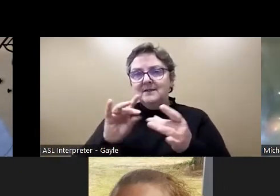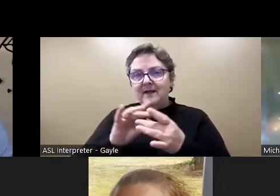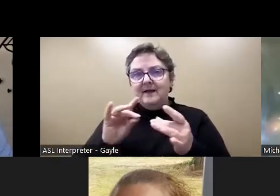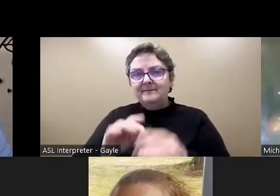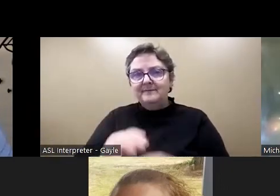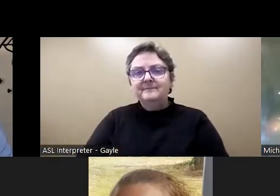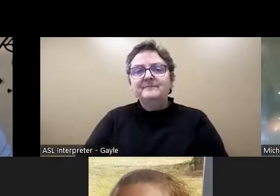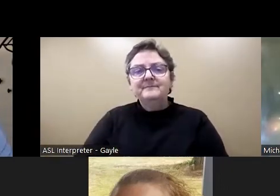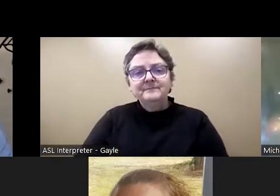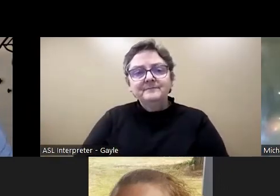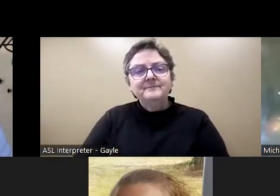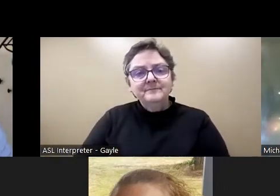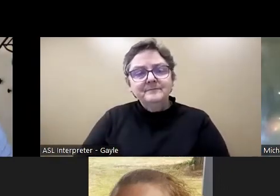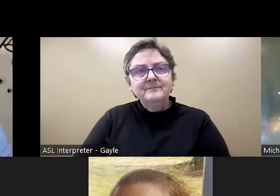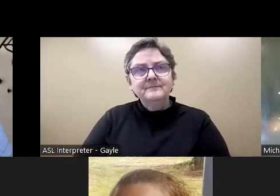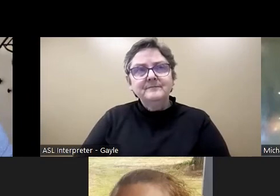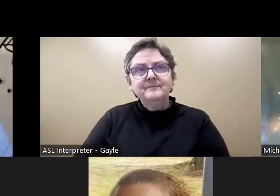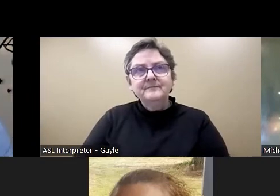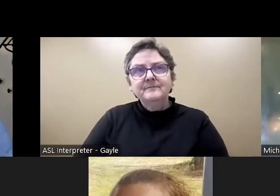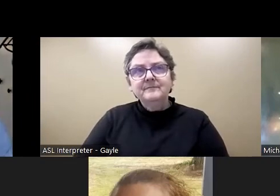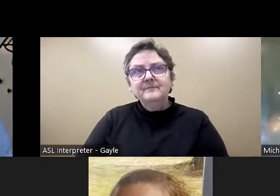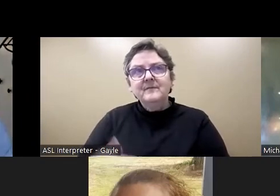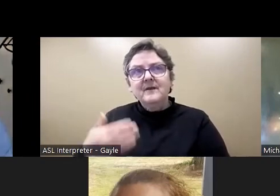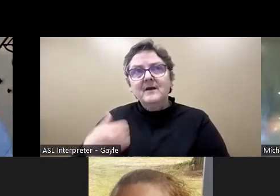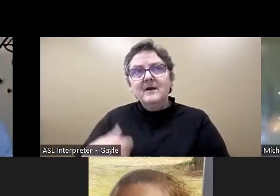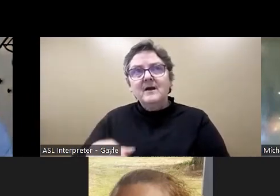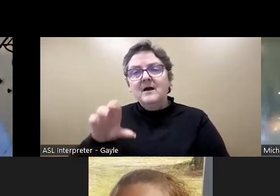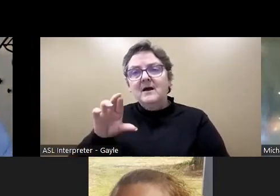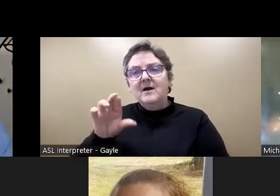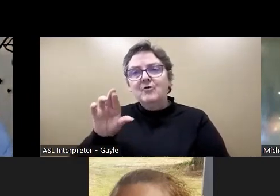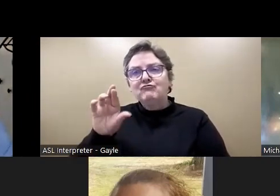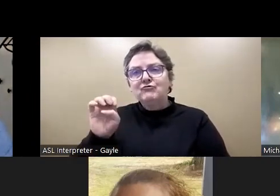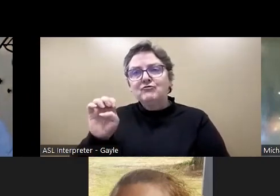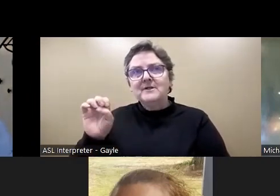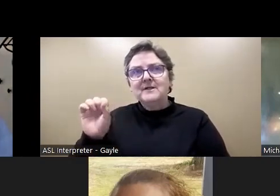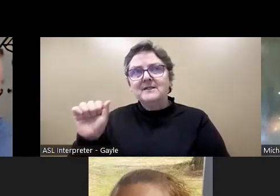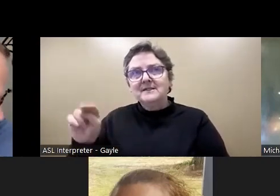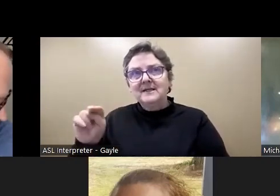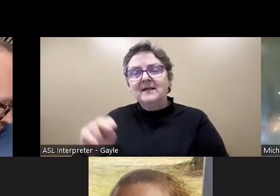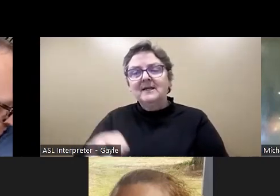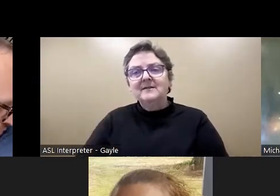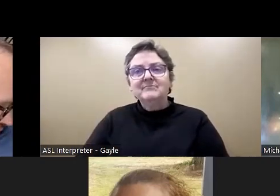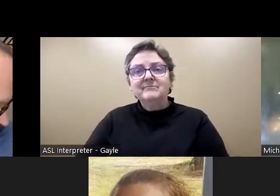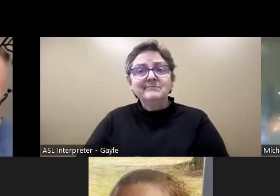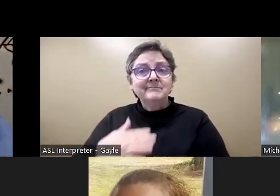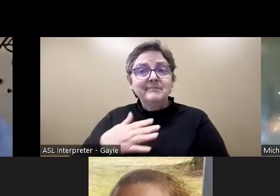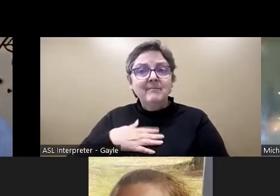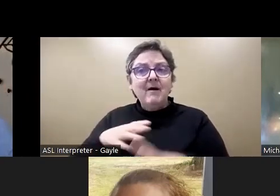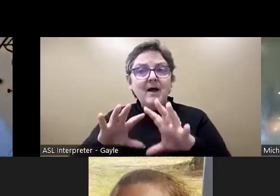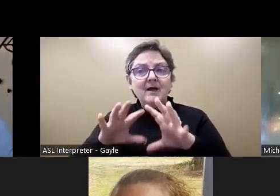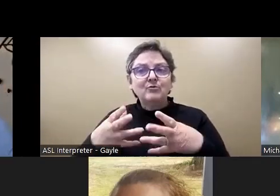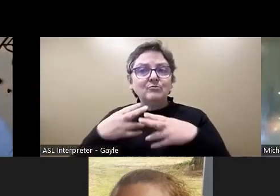Cool. So yeah, my name's Christon. I'm from Peers Learning and we're a group that has worked closely with